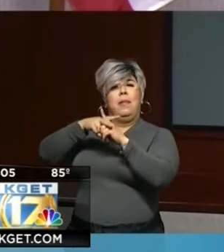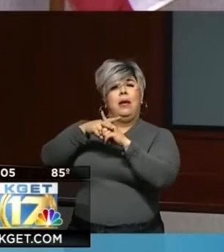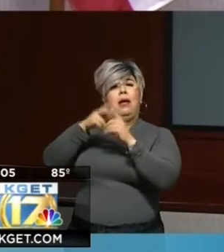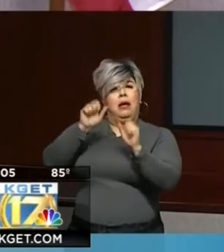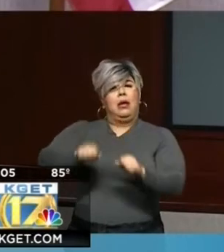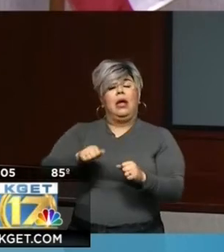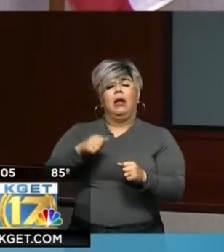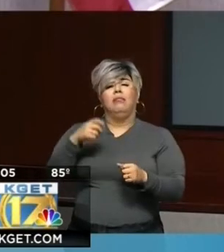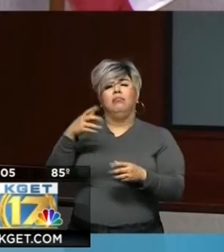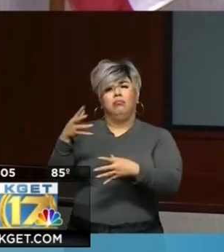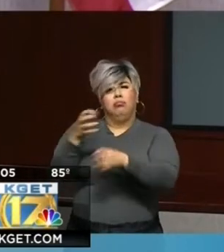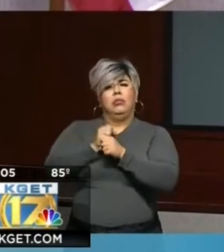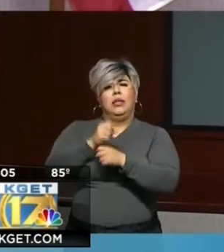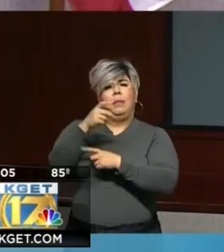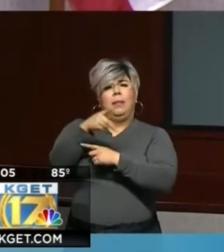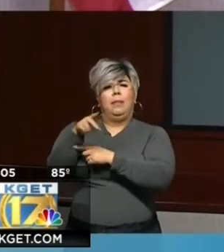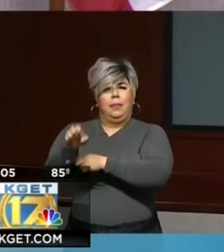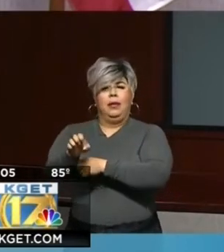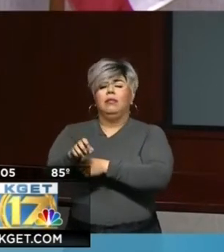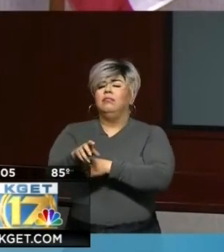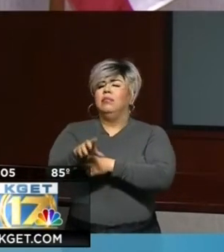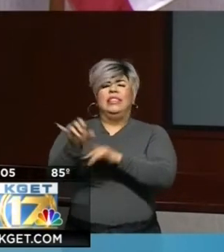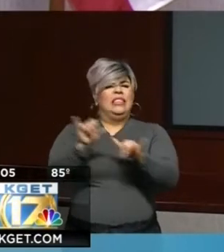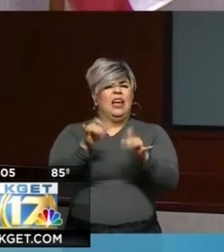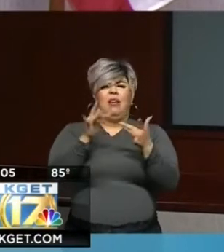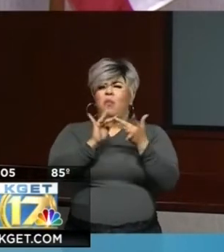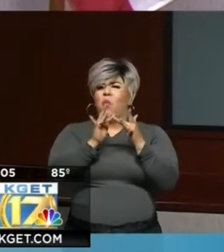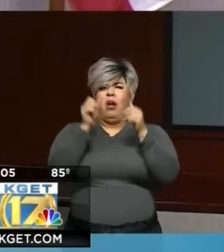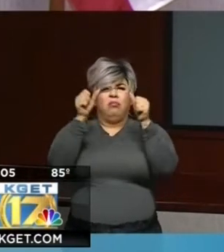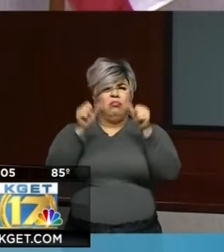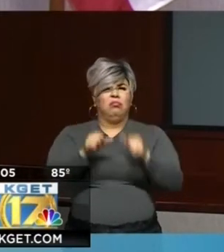SANITIZER, ETC. YOU CAN GET INFORMATION AND